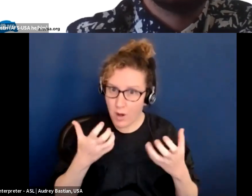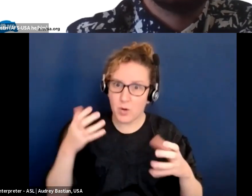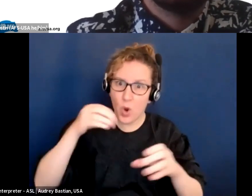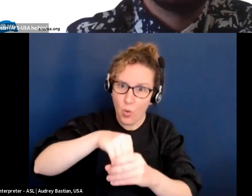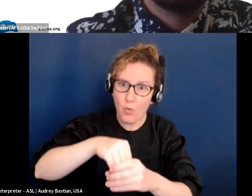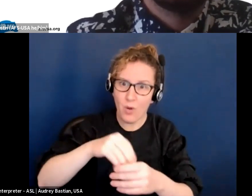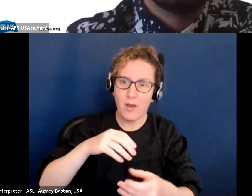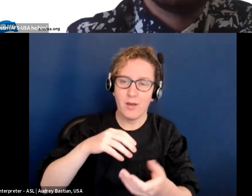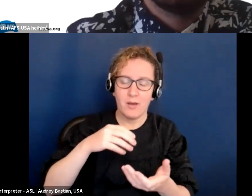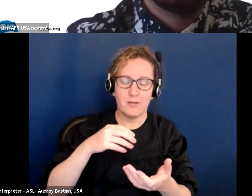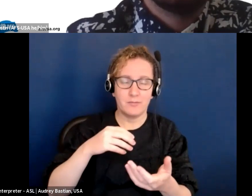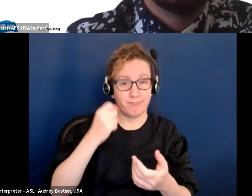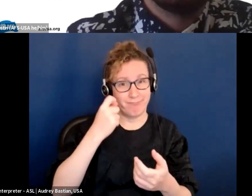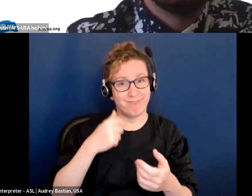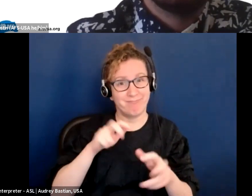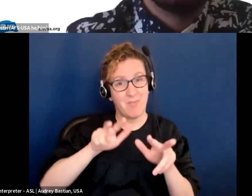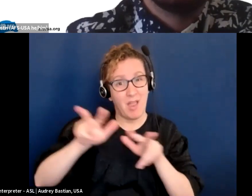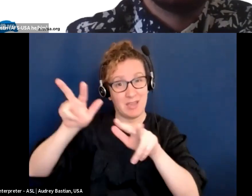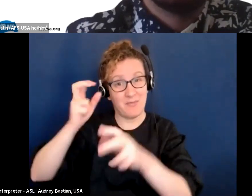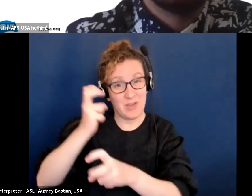me. I ended up doing it and heard for a couple